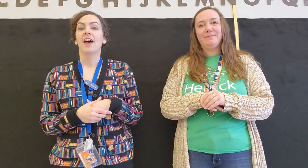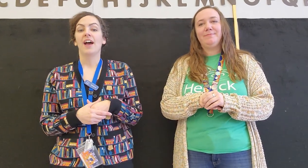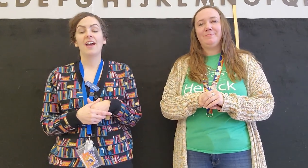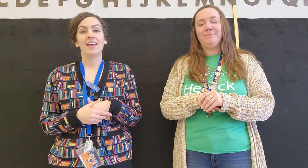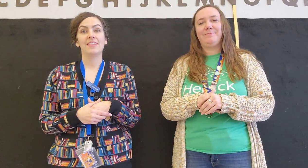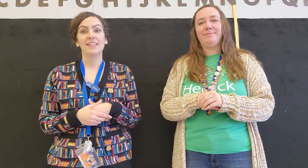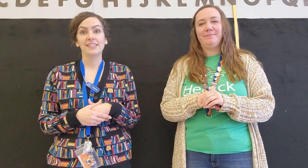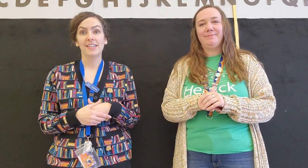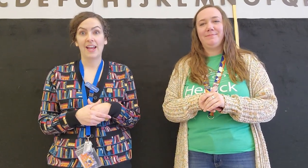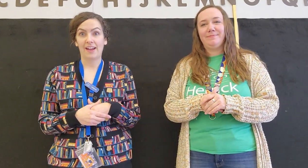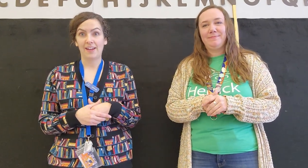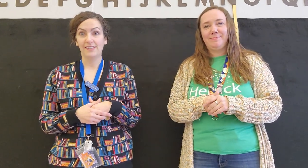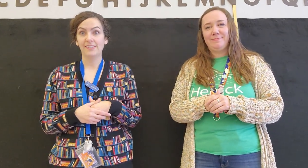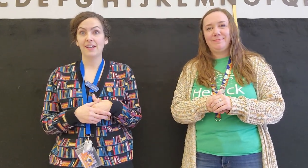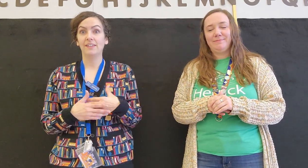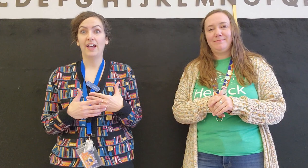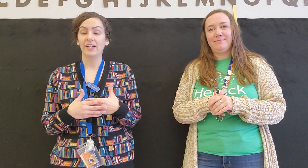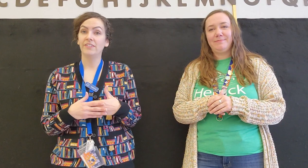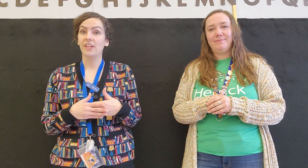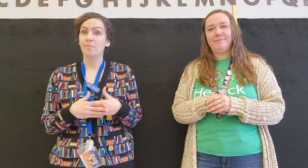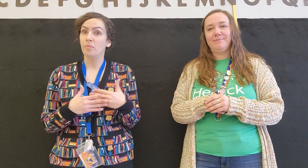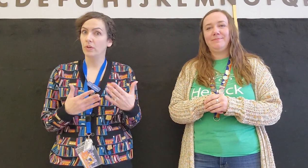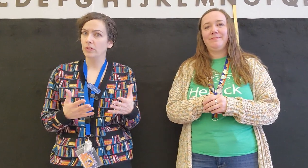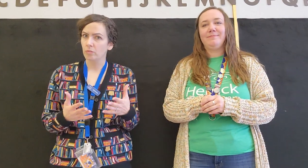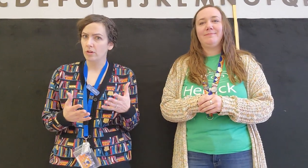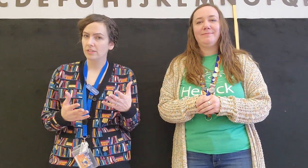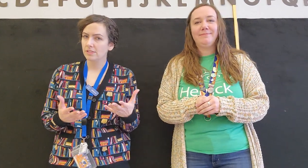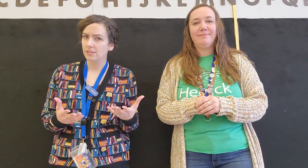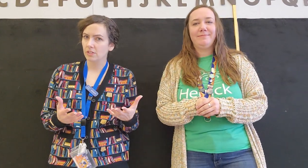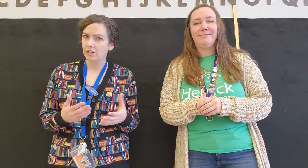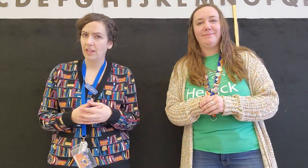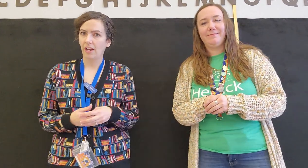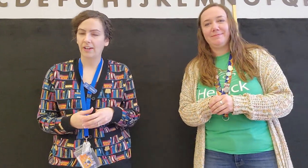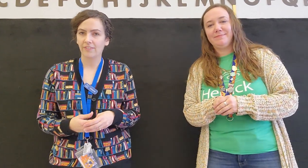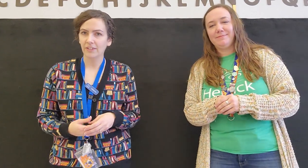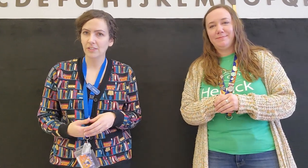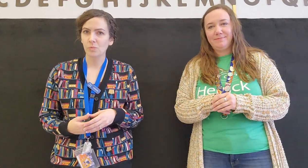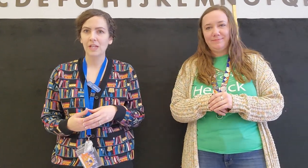This has a lot of important words to certain caregivers.